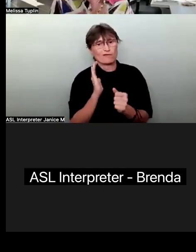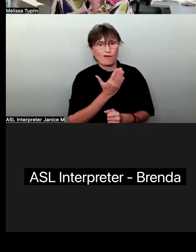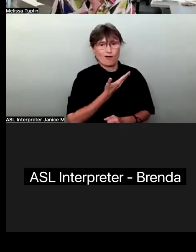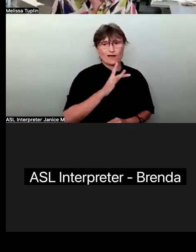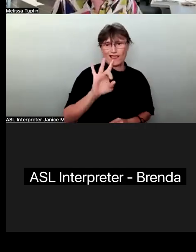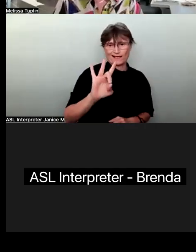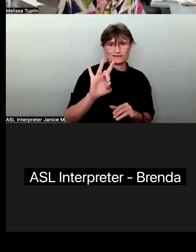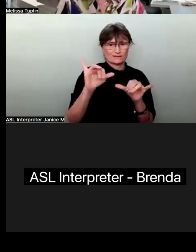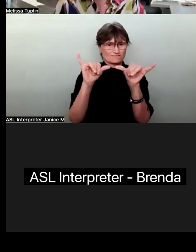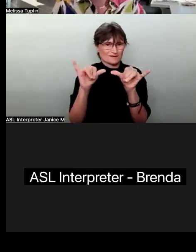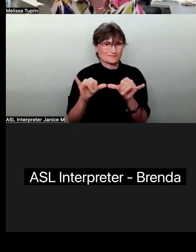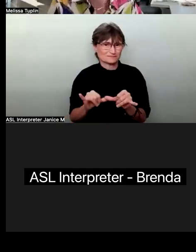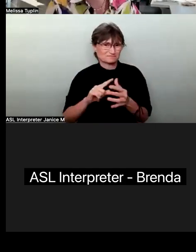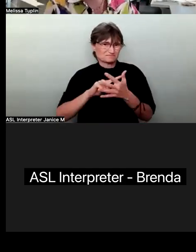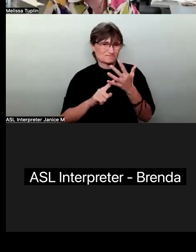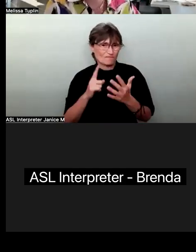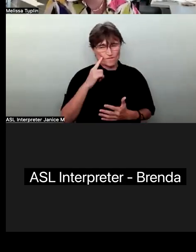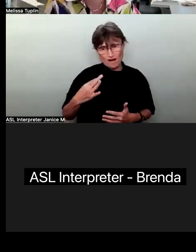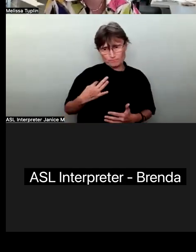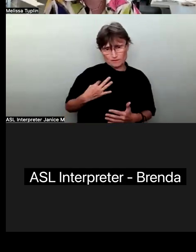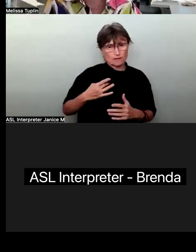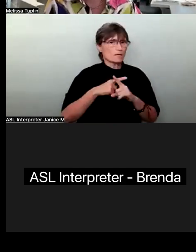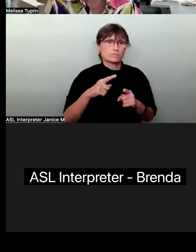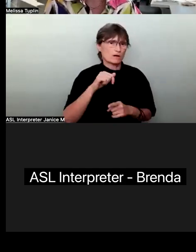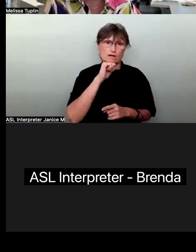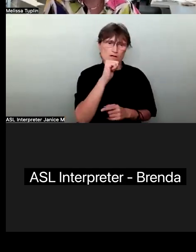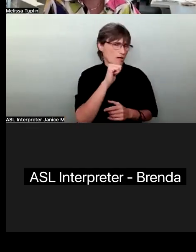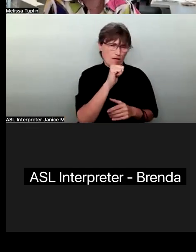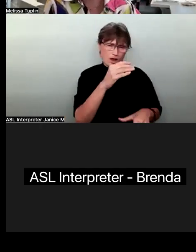but will not be considered for this additional point. We are not asking